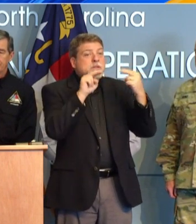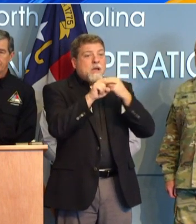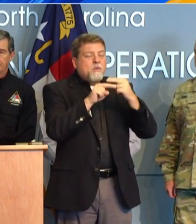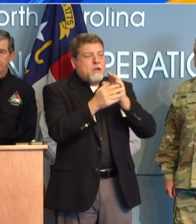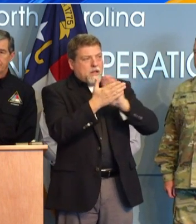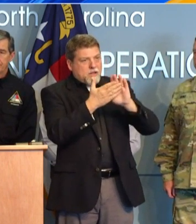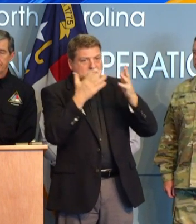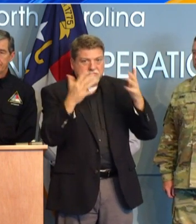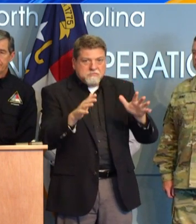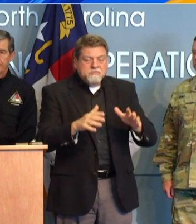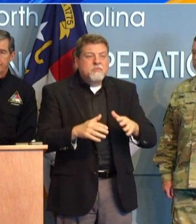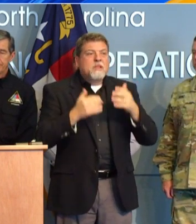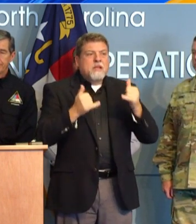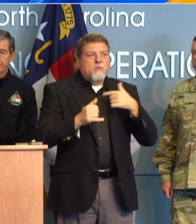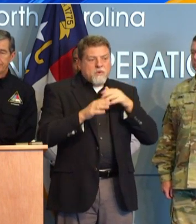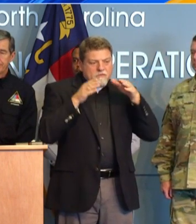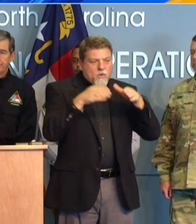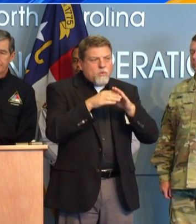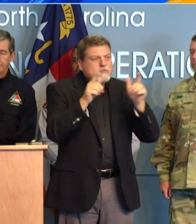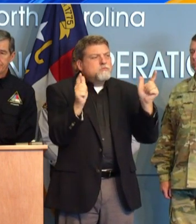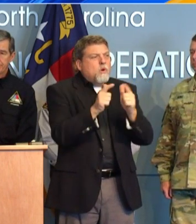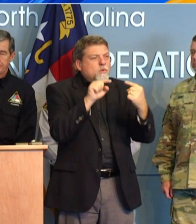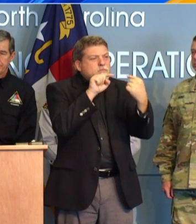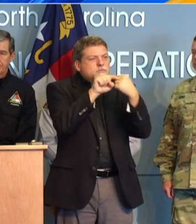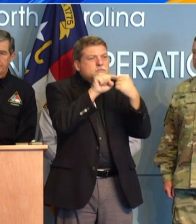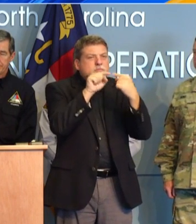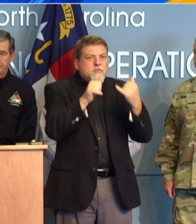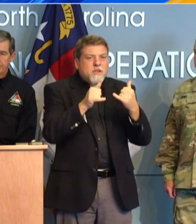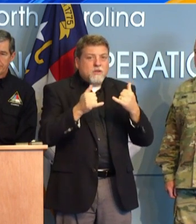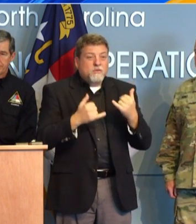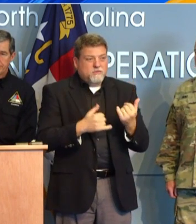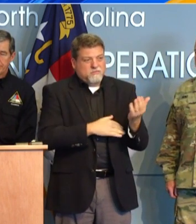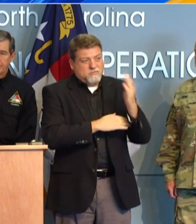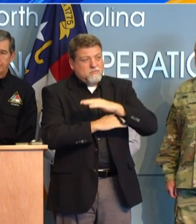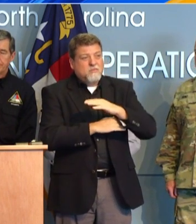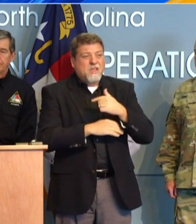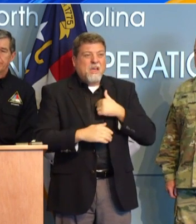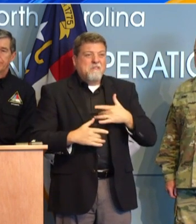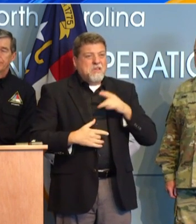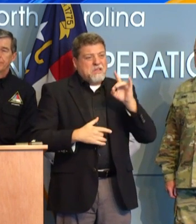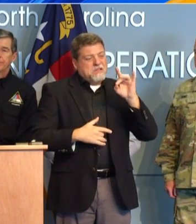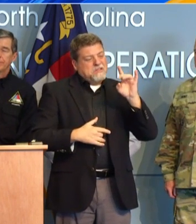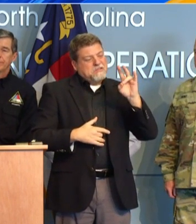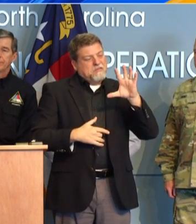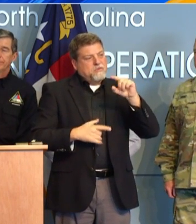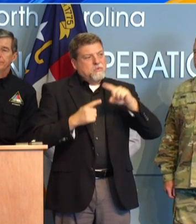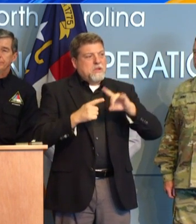SPOTS IN THE WESTERN PART OF THE STATE, AND WE WILL BE ON SECONDARY ROADS IN THOSE AREAS